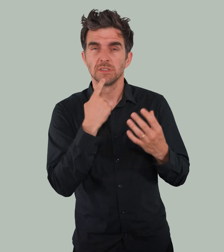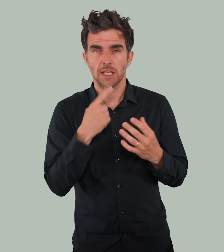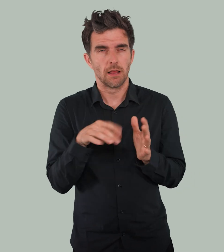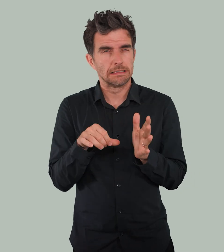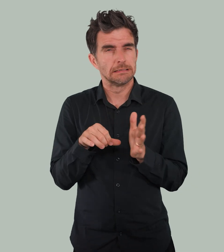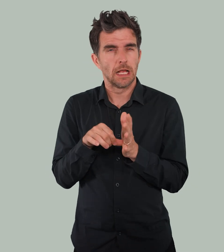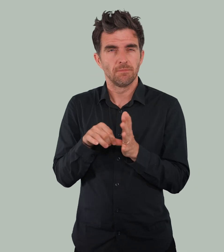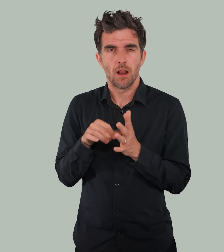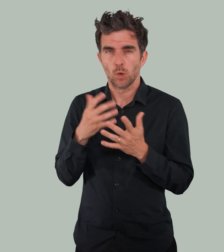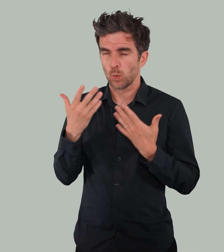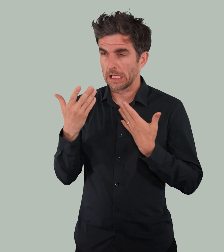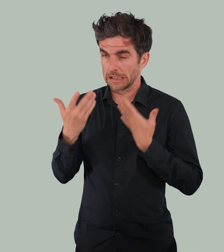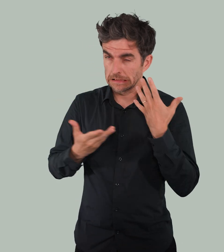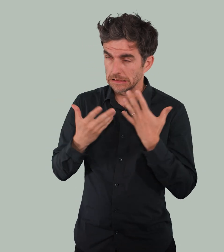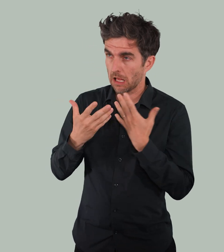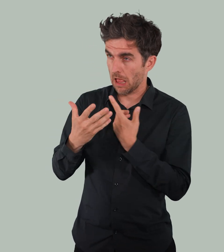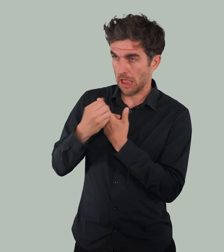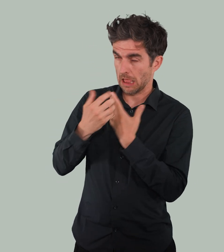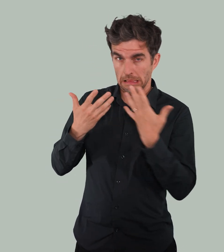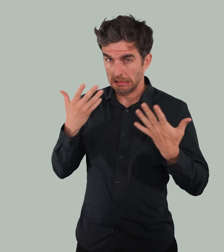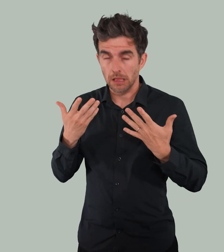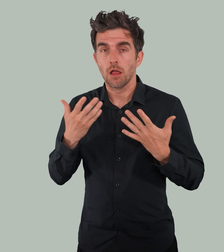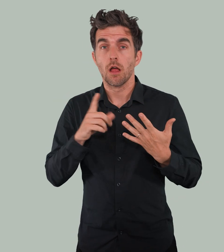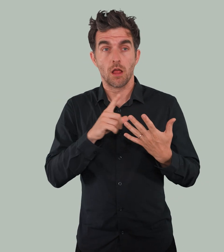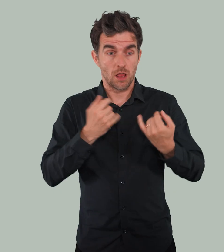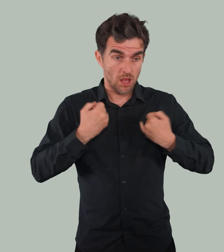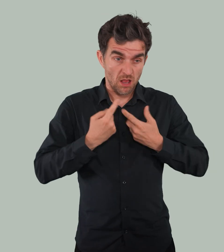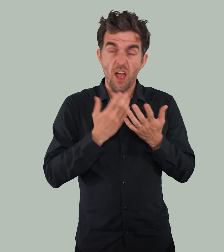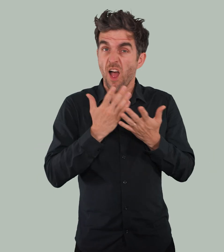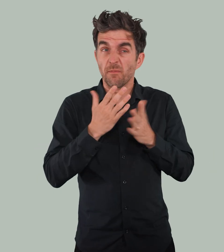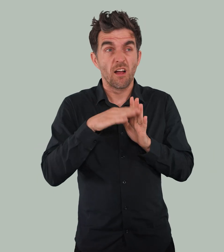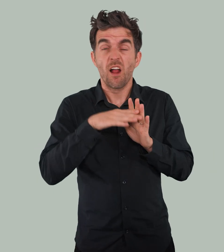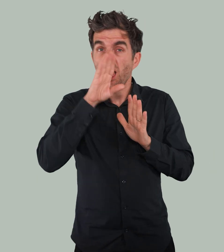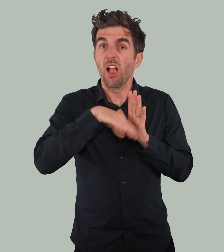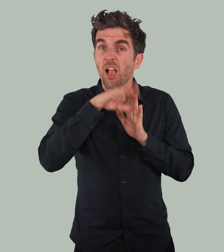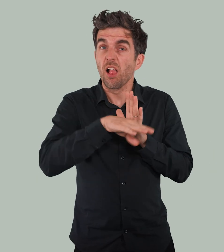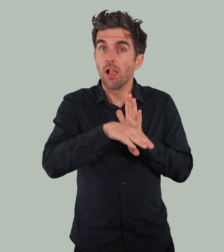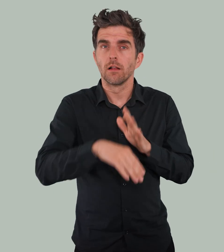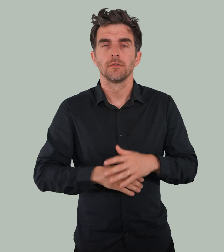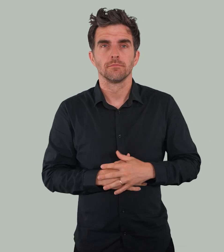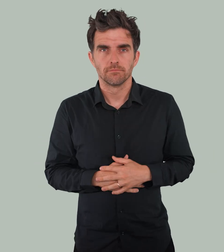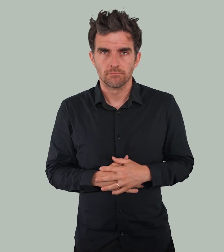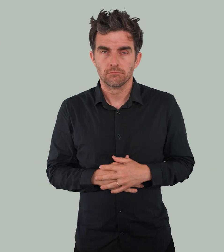describe difficulties in capturing fluctuating conditions.